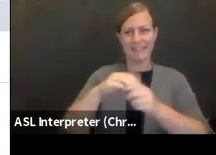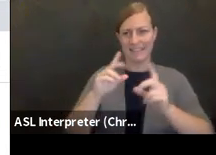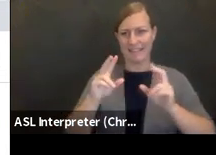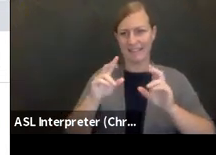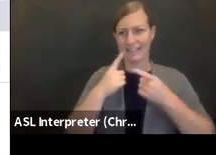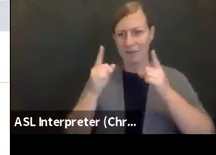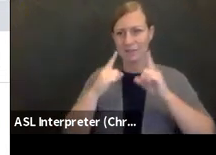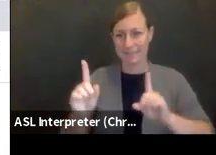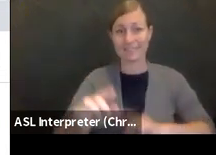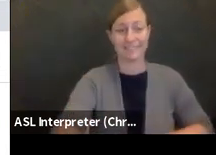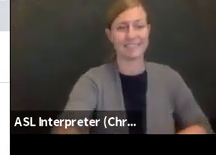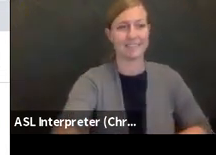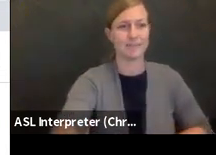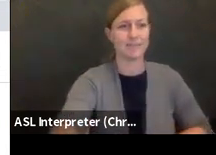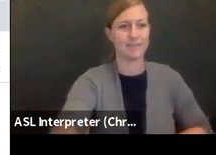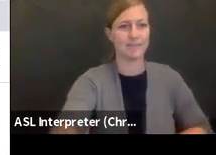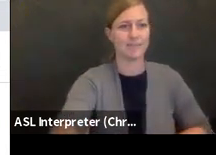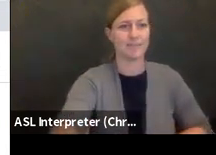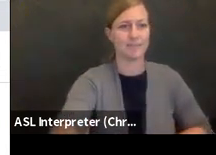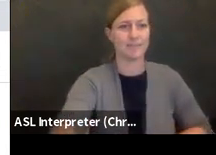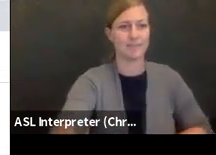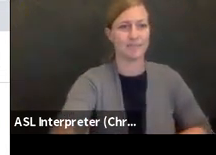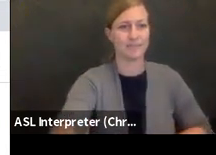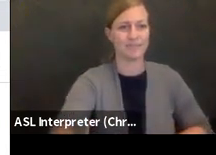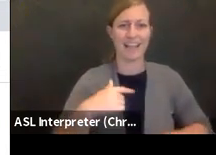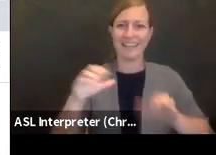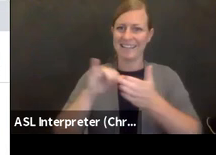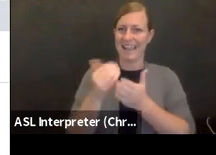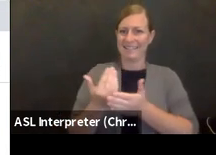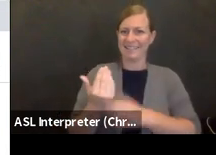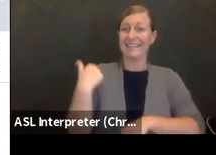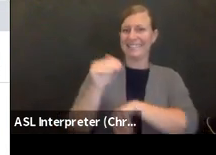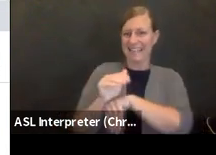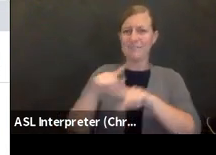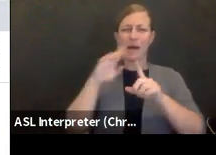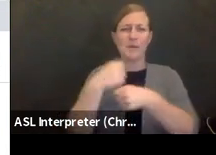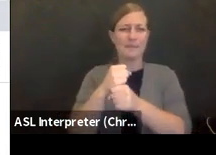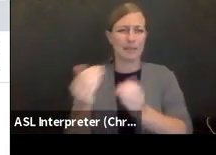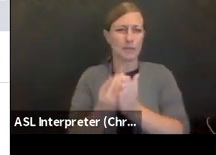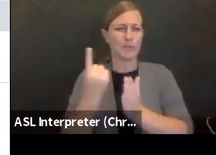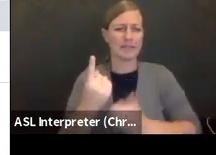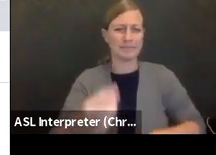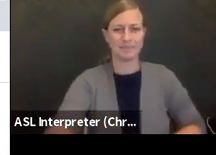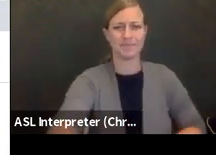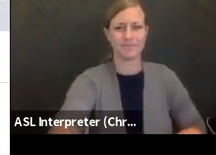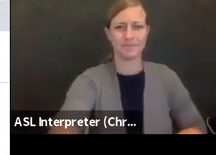ESD 112-- Kristina Wambold: And I actually did this last night I created one here, but I'll create another one on the spot. So I'm going to click announcements.